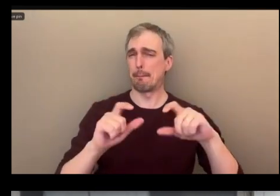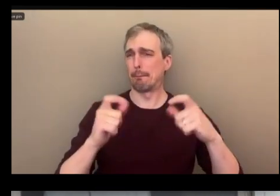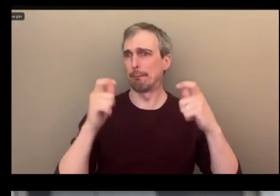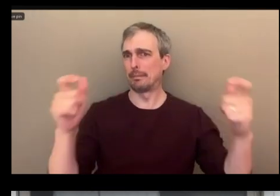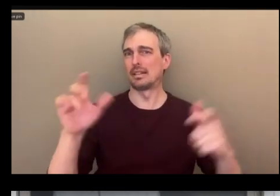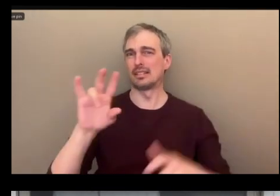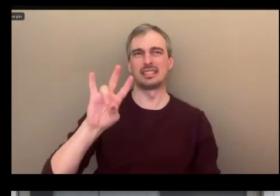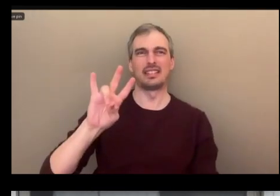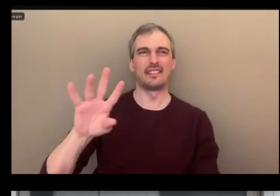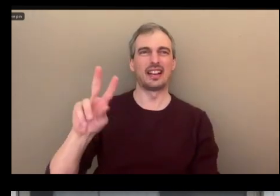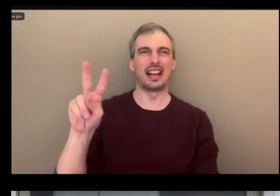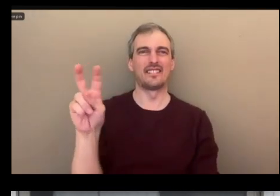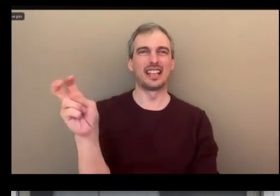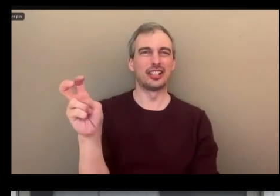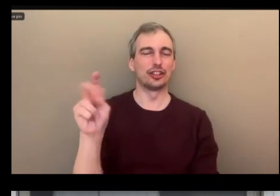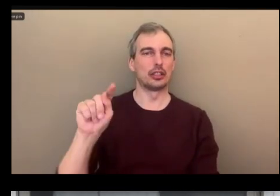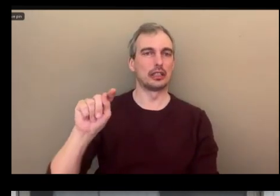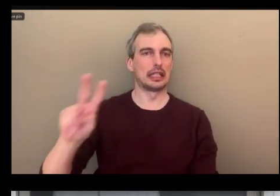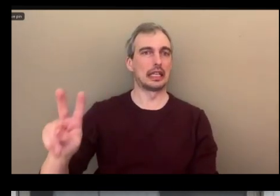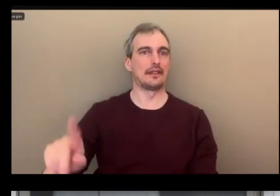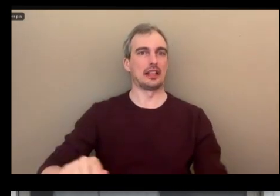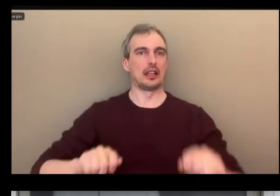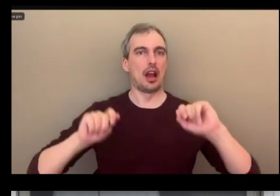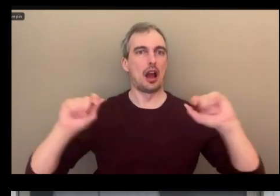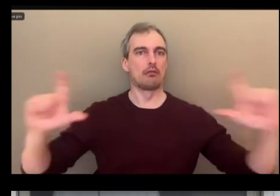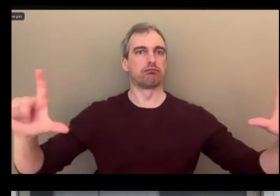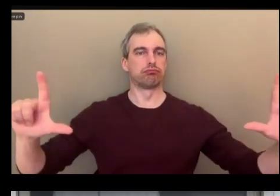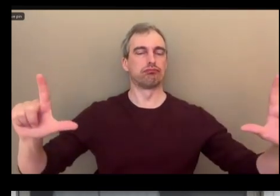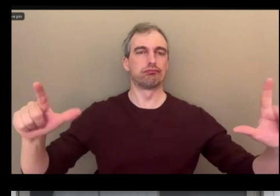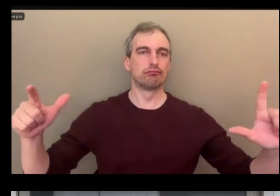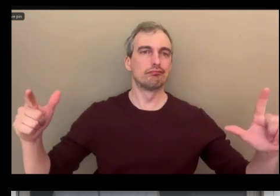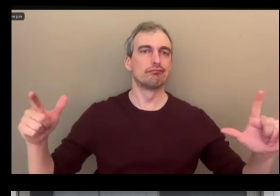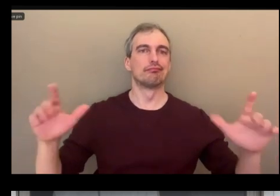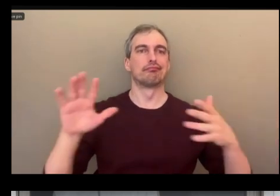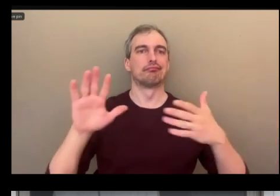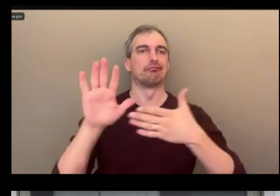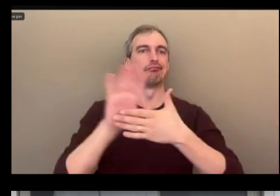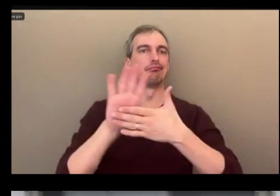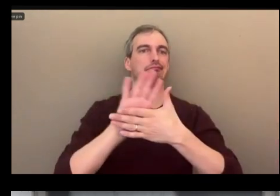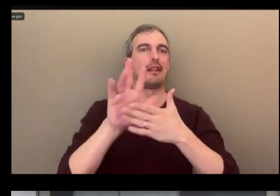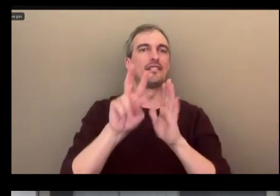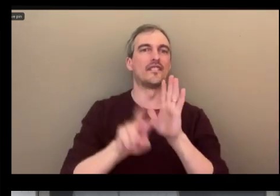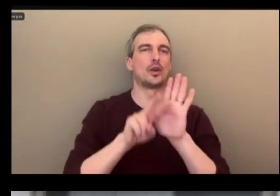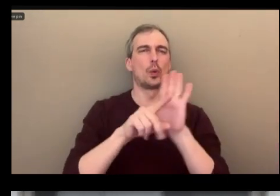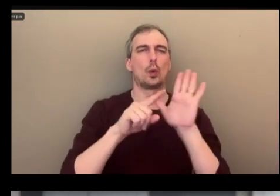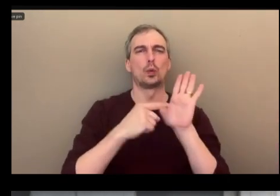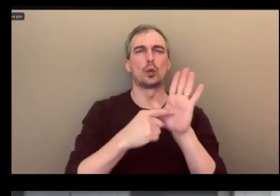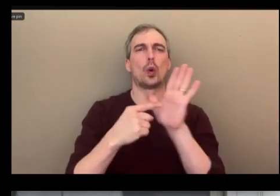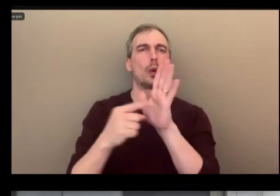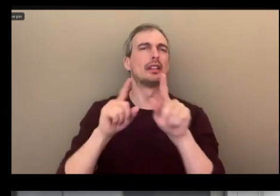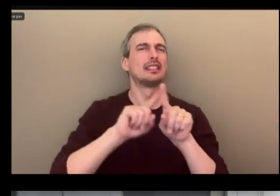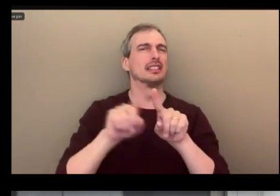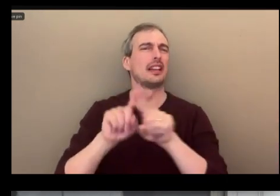of different accessibility speakers. And advocates. Some of our own videos of things that we've done in the past.